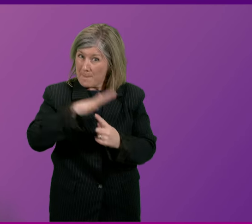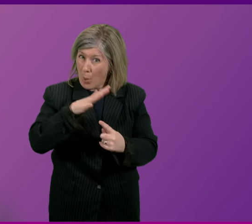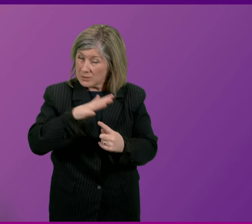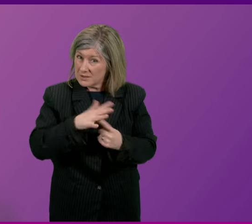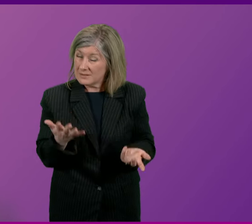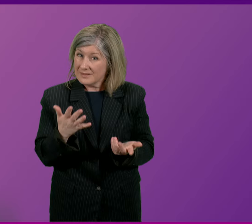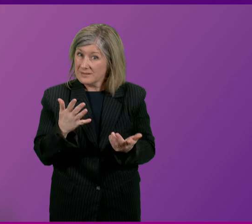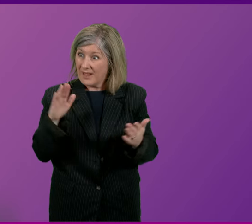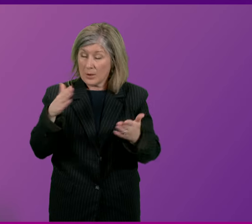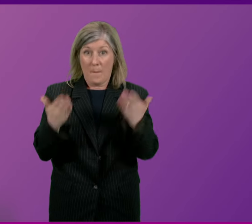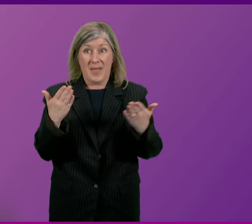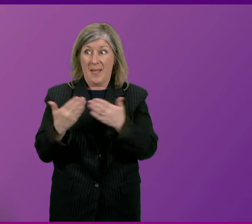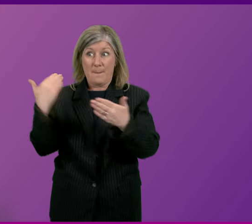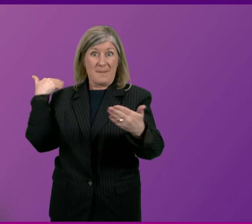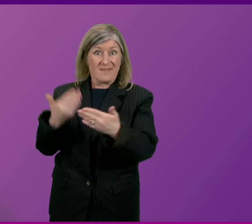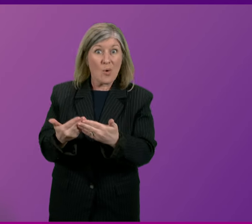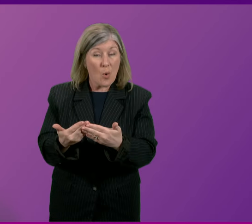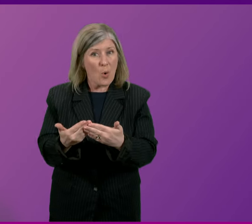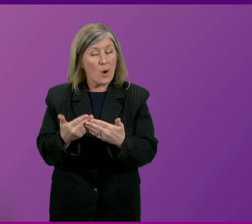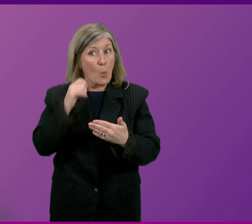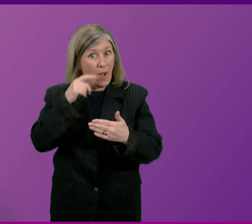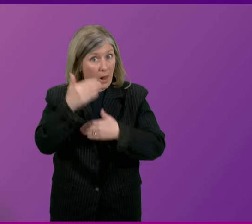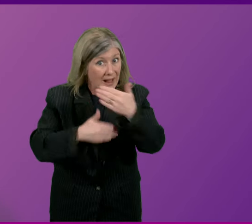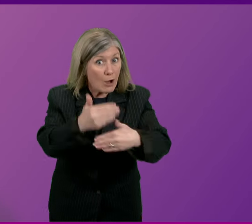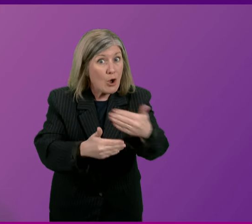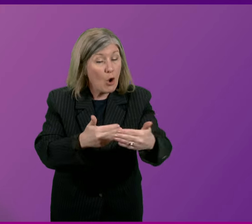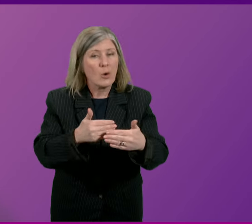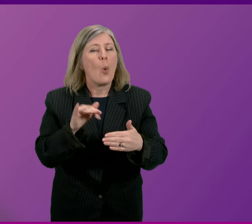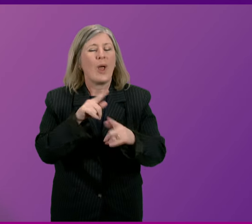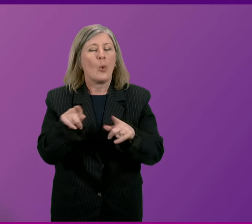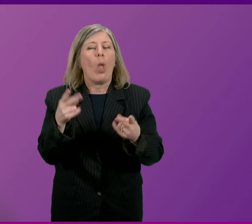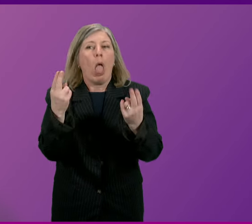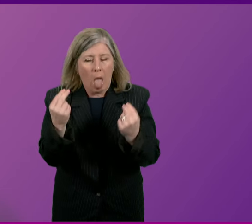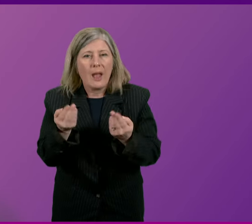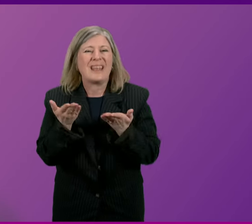Will that progress continue or will the First Minister give in to the right wing of his party?